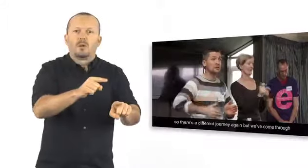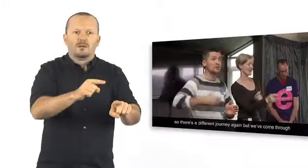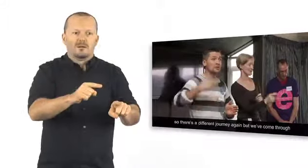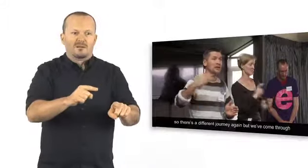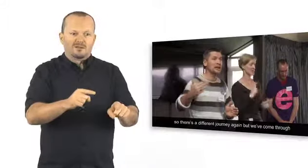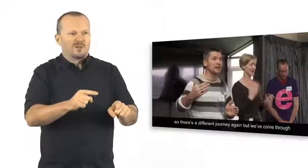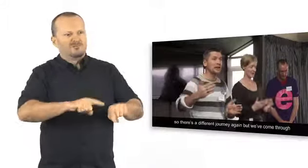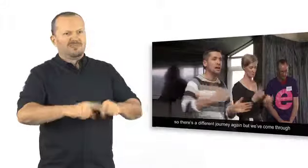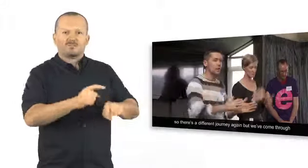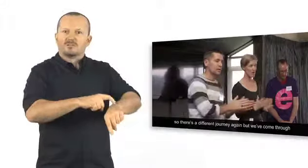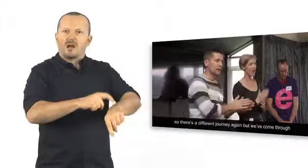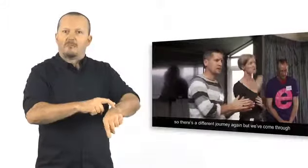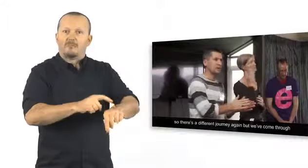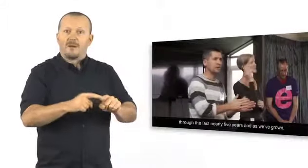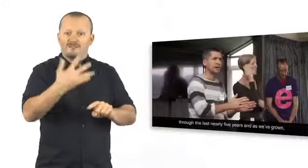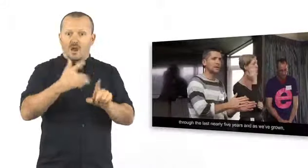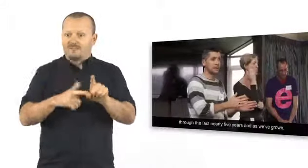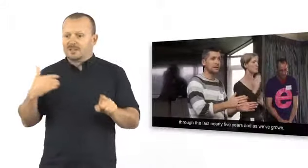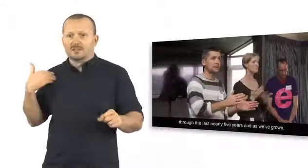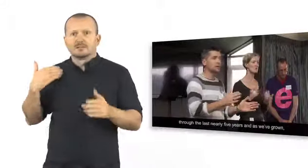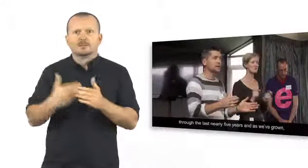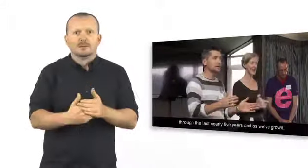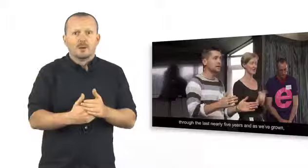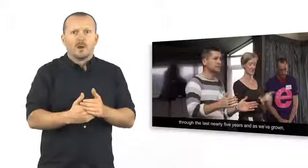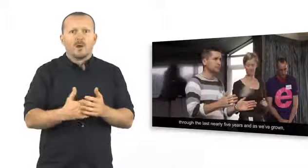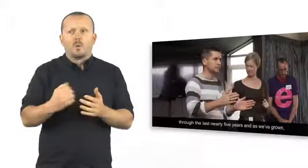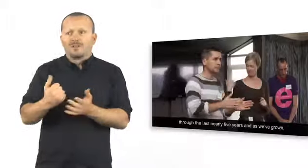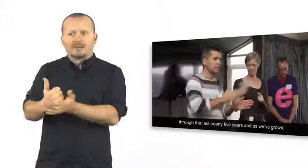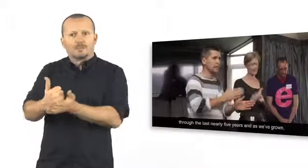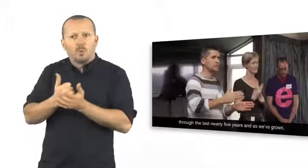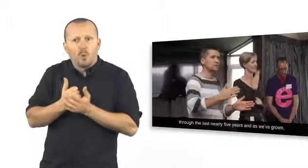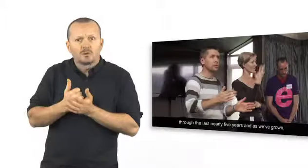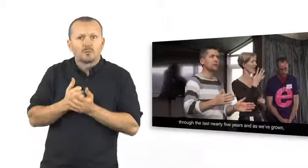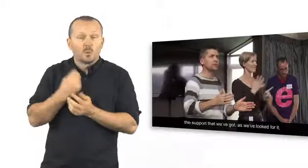a different journey again but we’ve come through the last nearly 5 years and as we’ve grown,